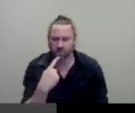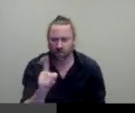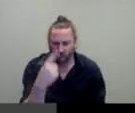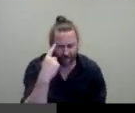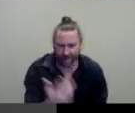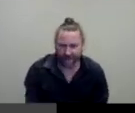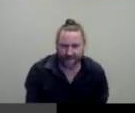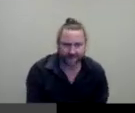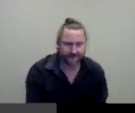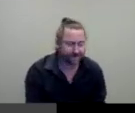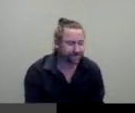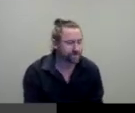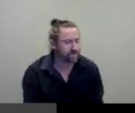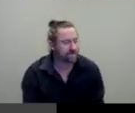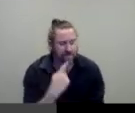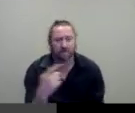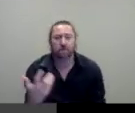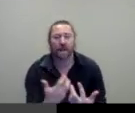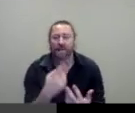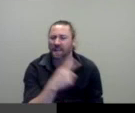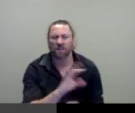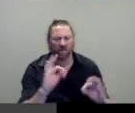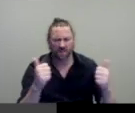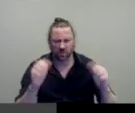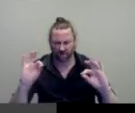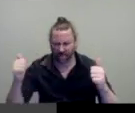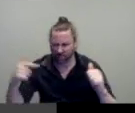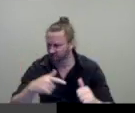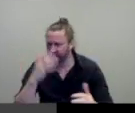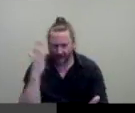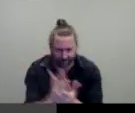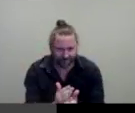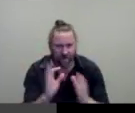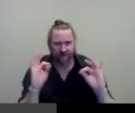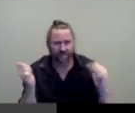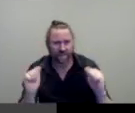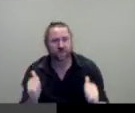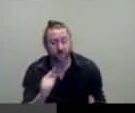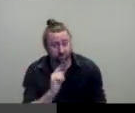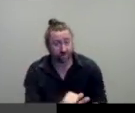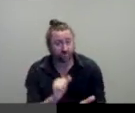this isn't finished is coming out as the winner with a very strong follow-up with this